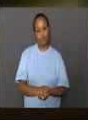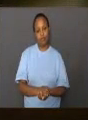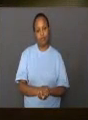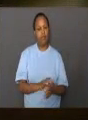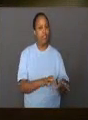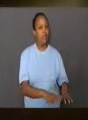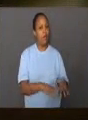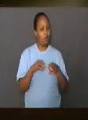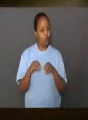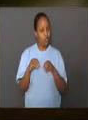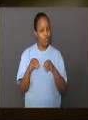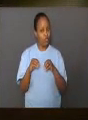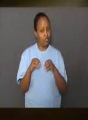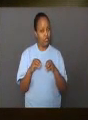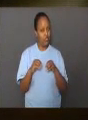students let's get ready